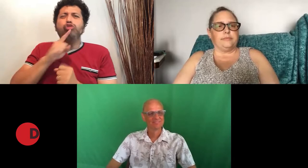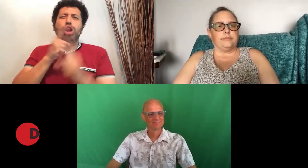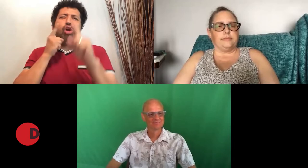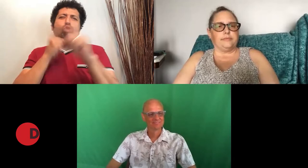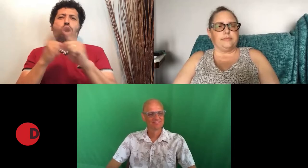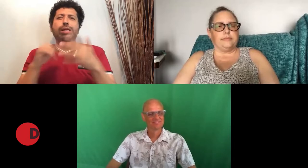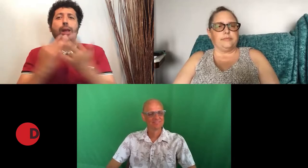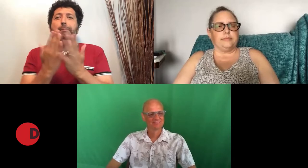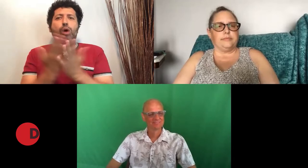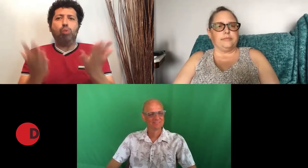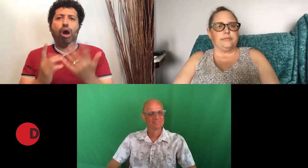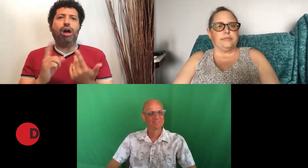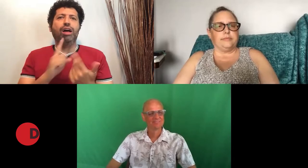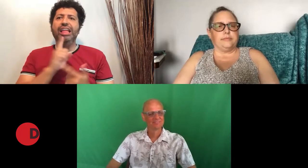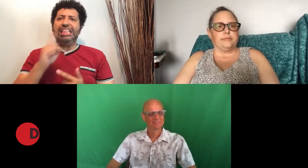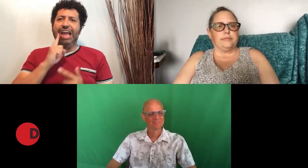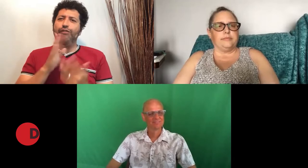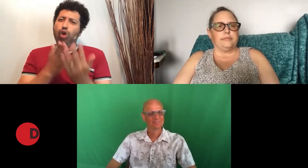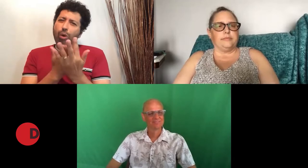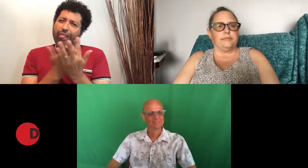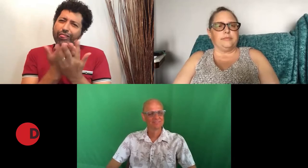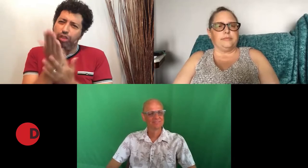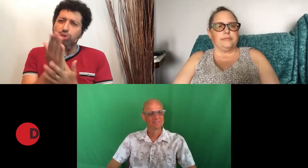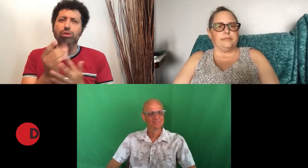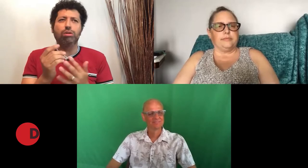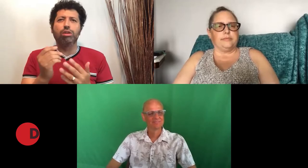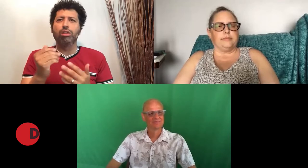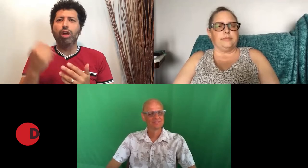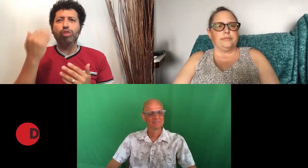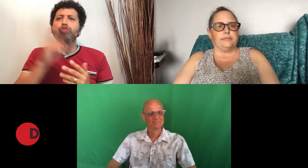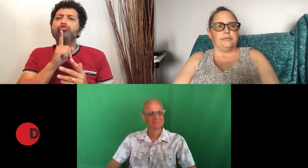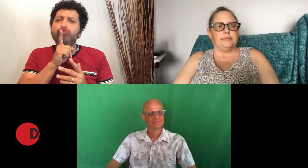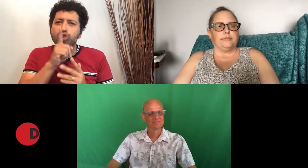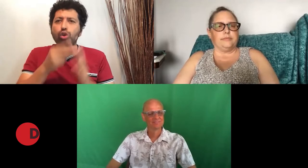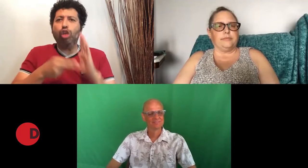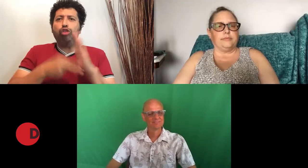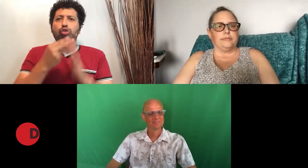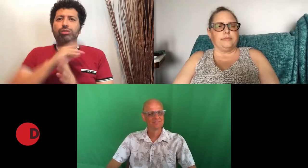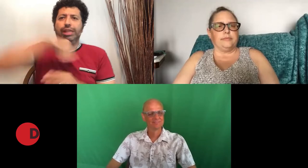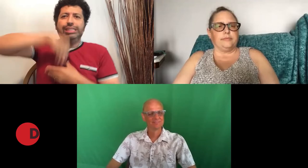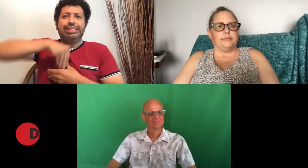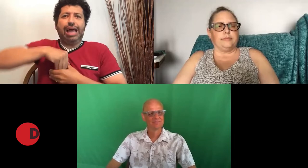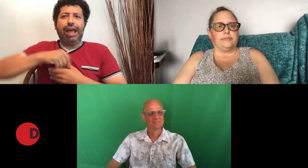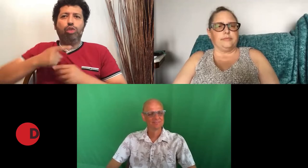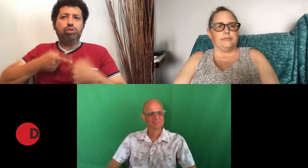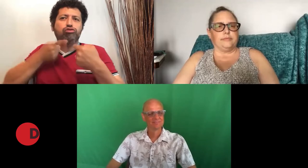Actually the goal is about Deaf people go through, the real truths inside,